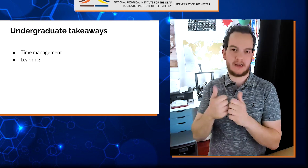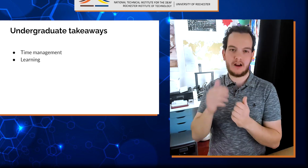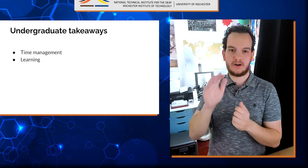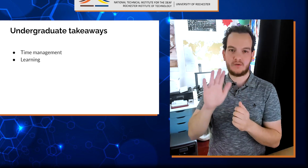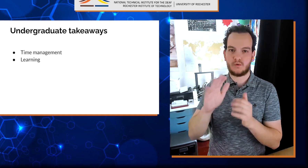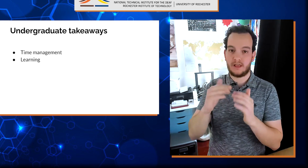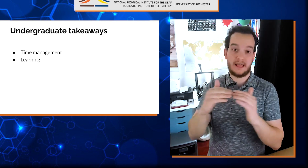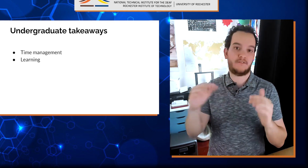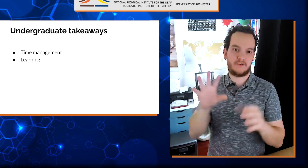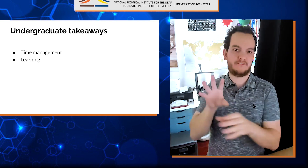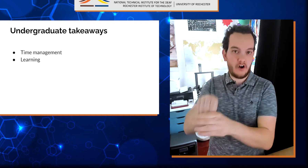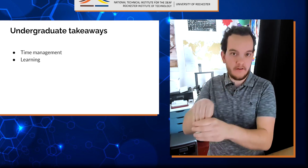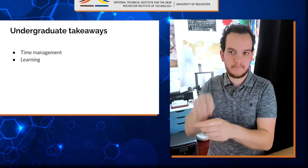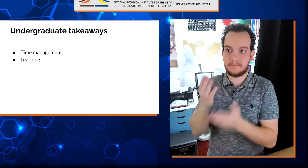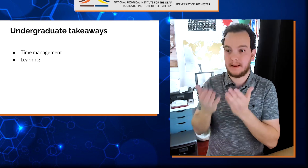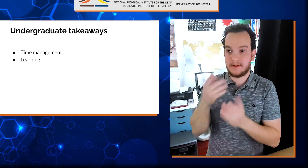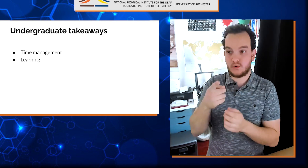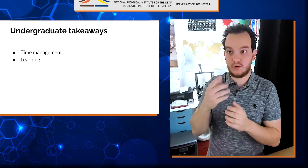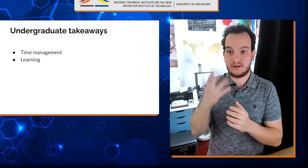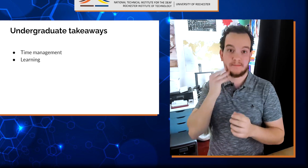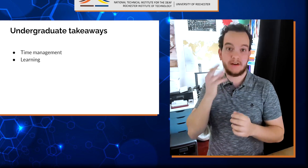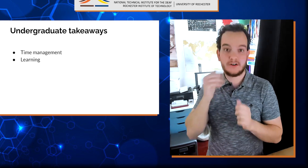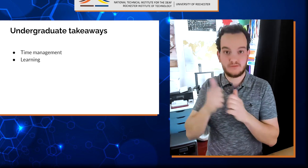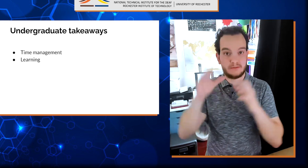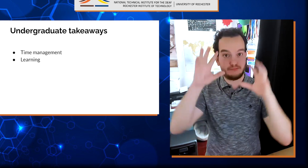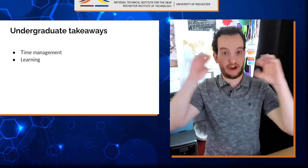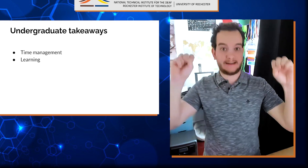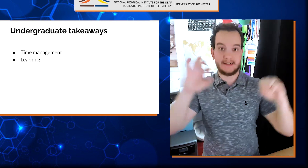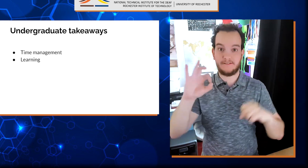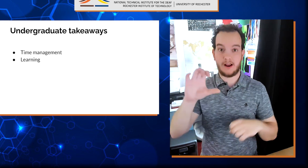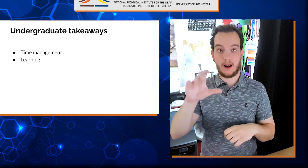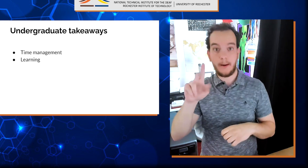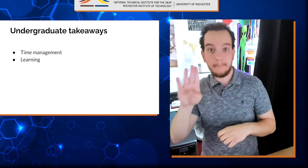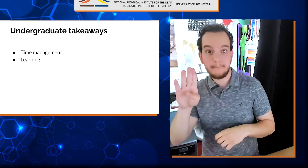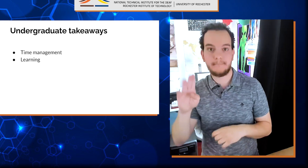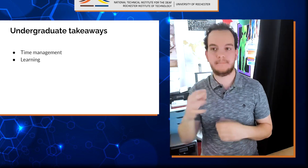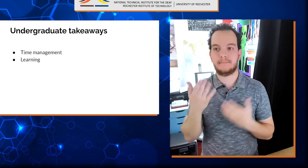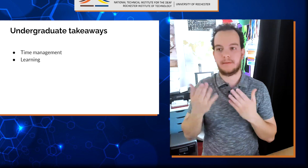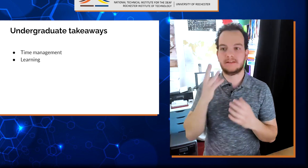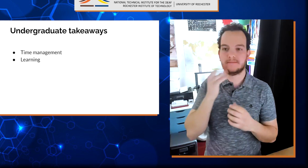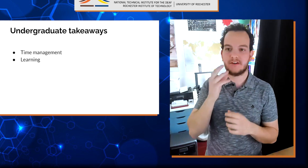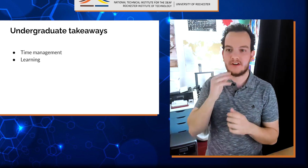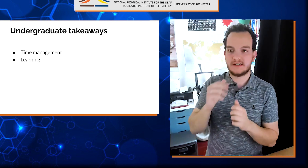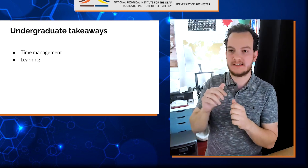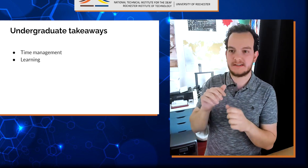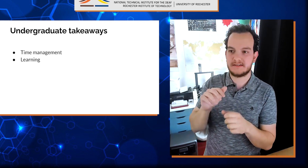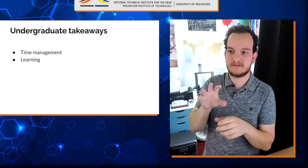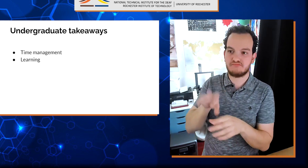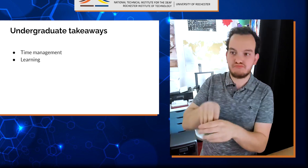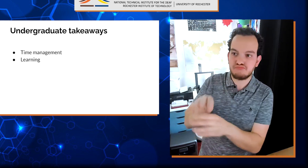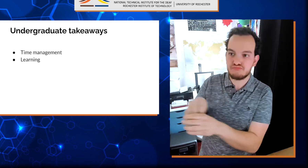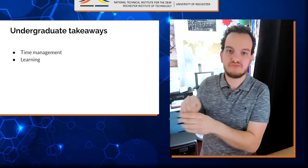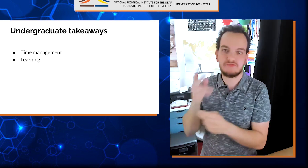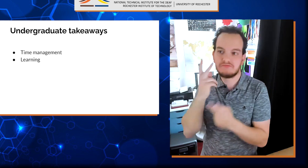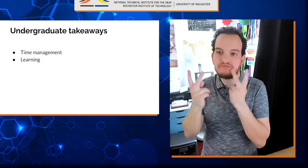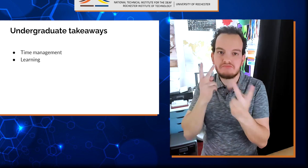and it really might depend on your level of involvement. You might end up being a president of a club on campus,